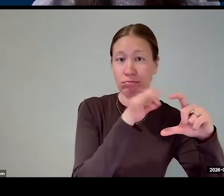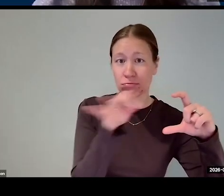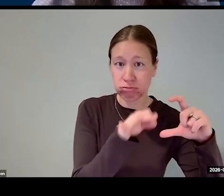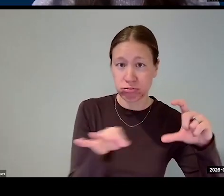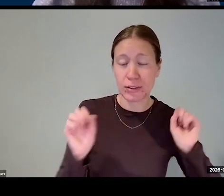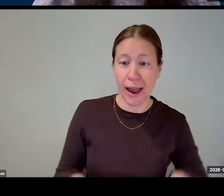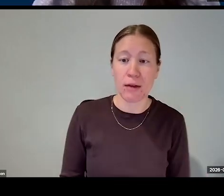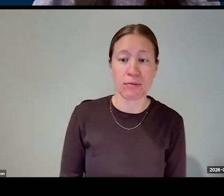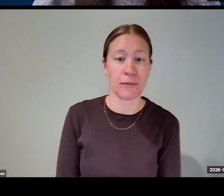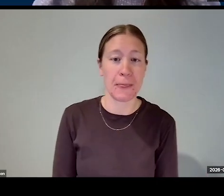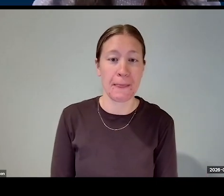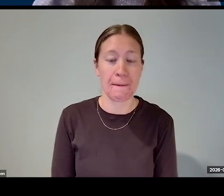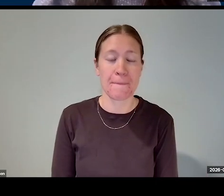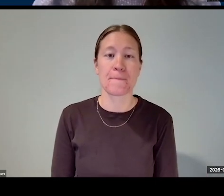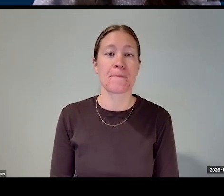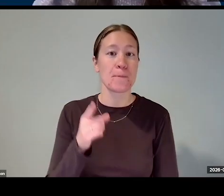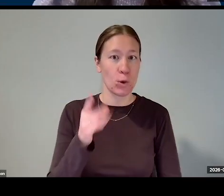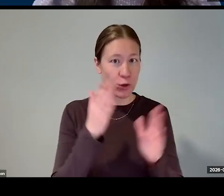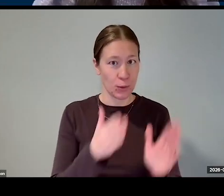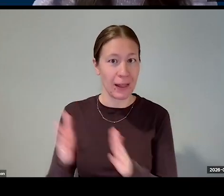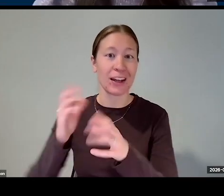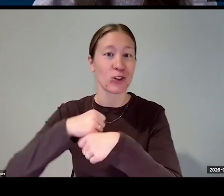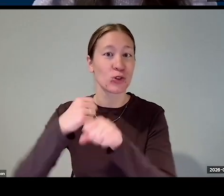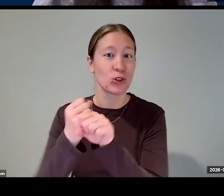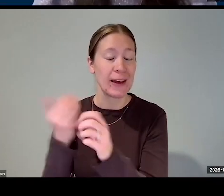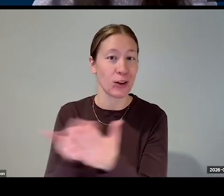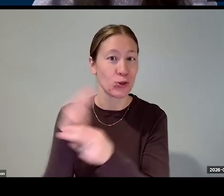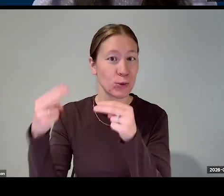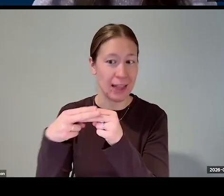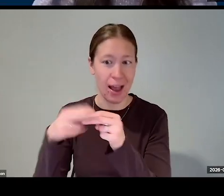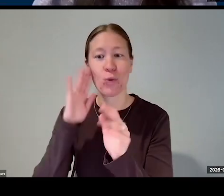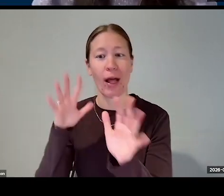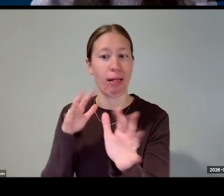And then when you go to create that new slide, it will update that layout for you.